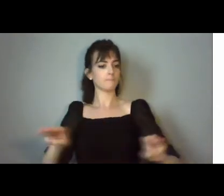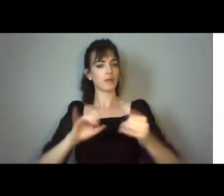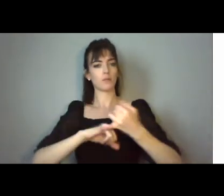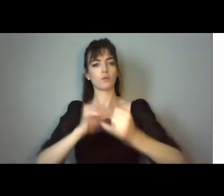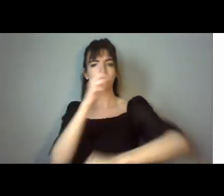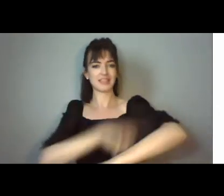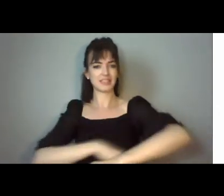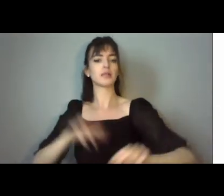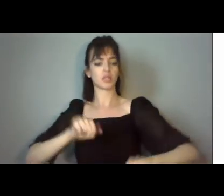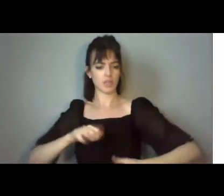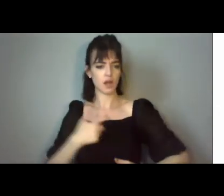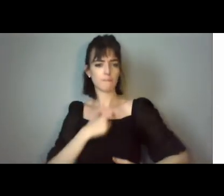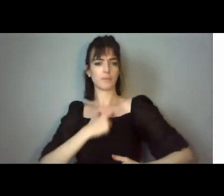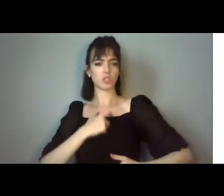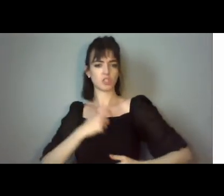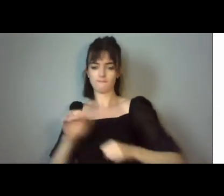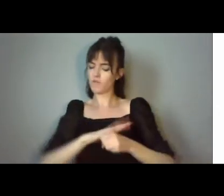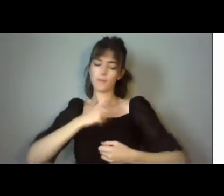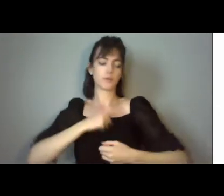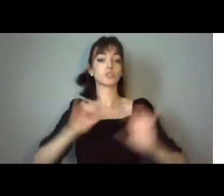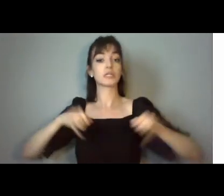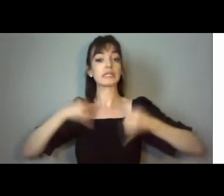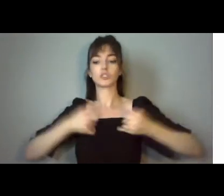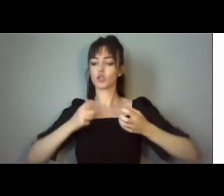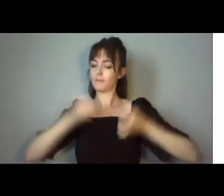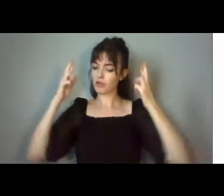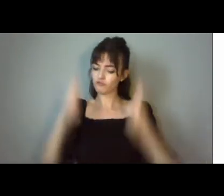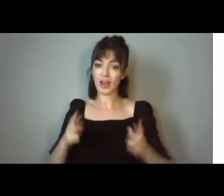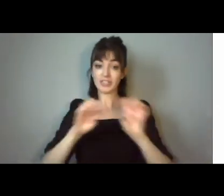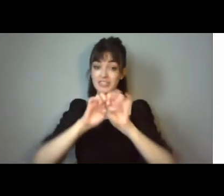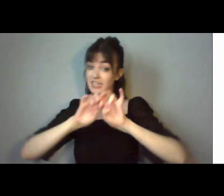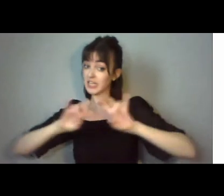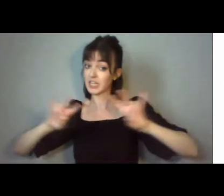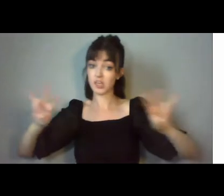so that they could enjoy autonomy rights on an equal basis with others.